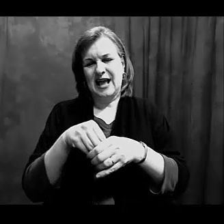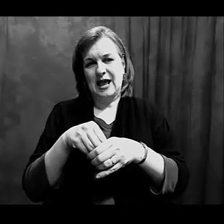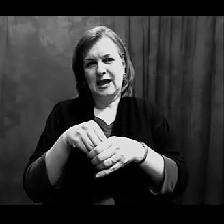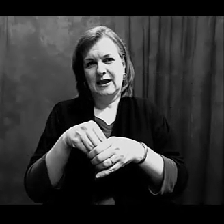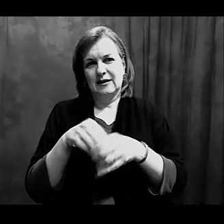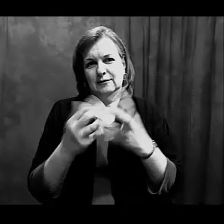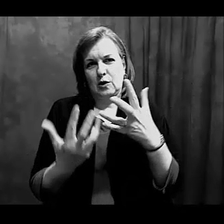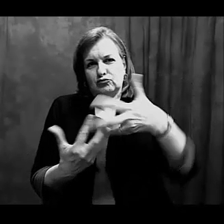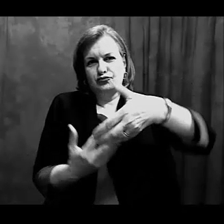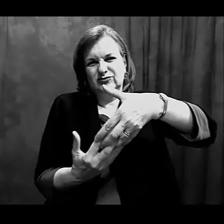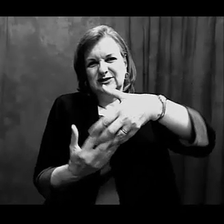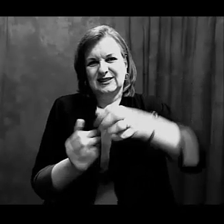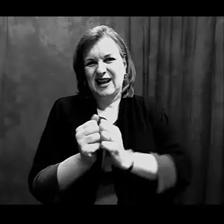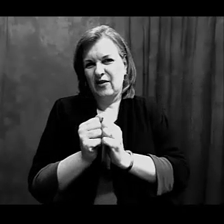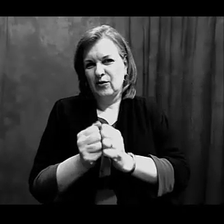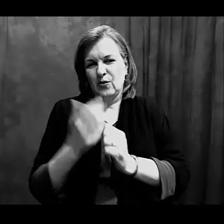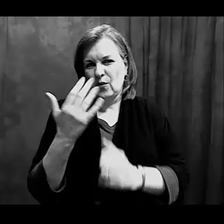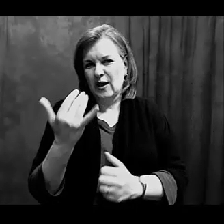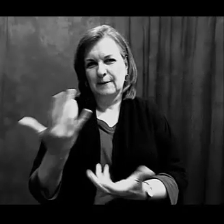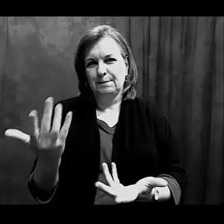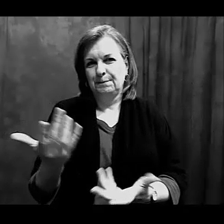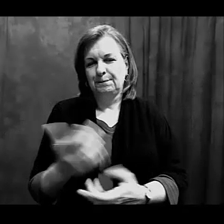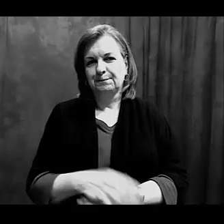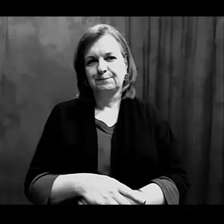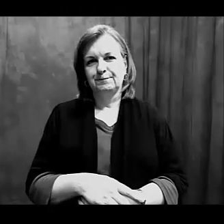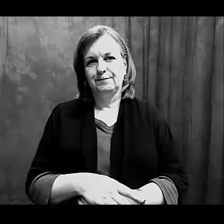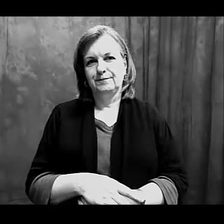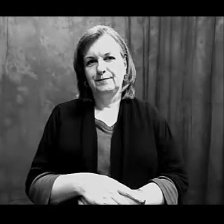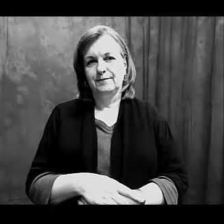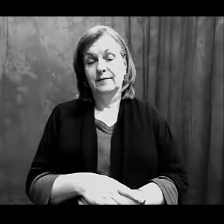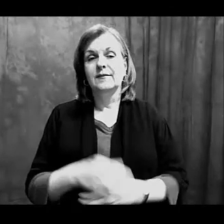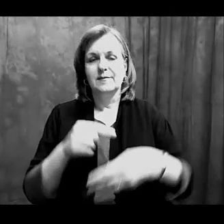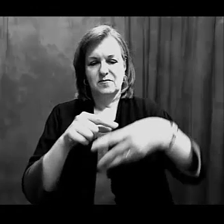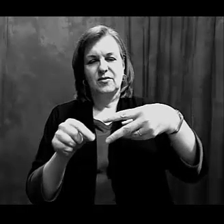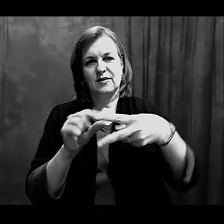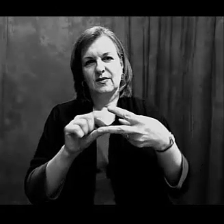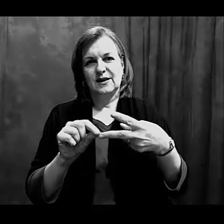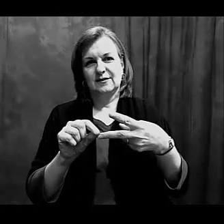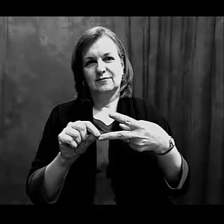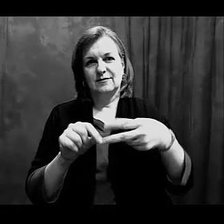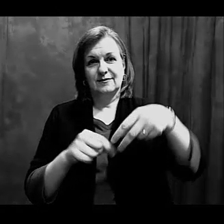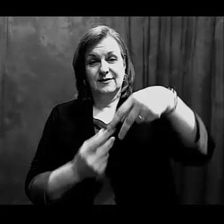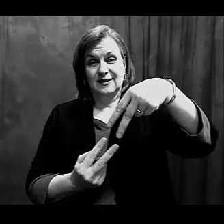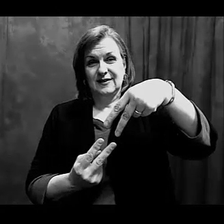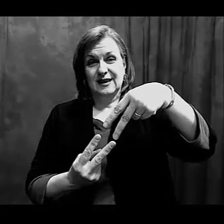all mushed together They are avoiding the water!